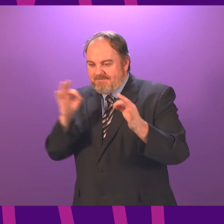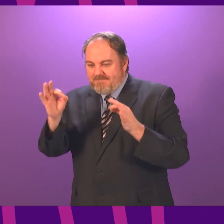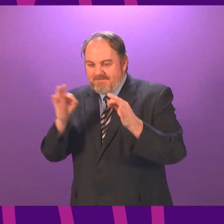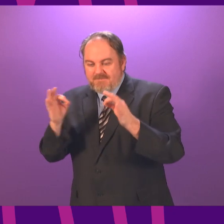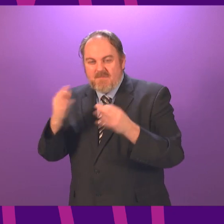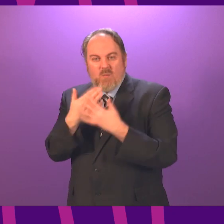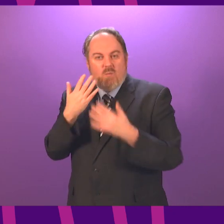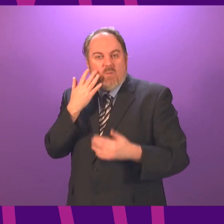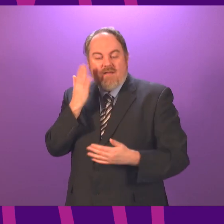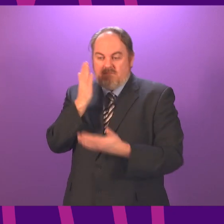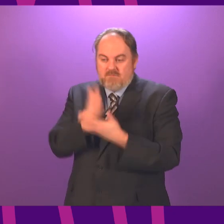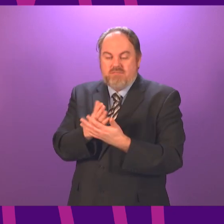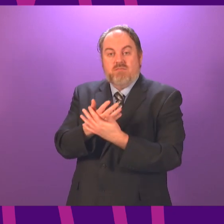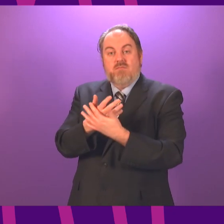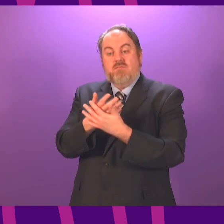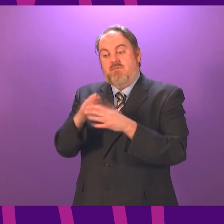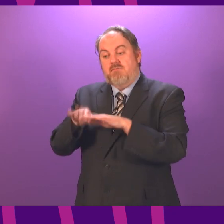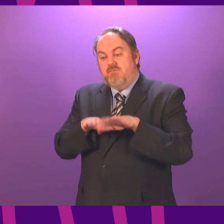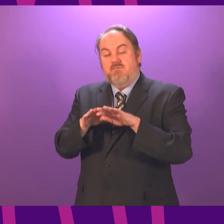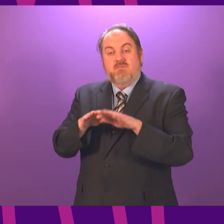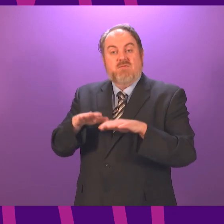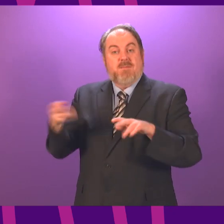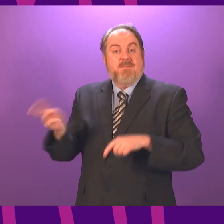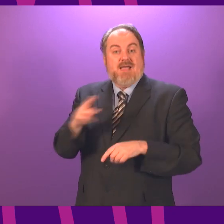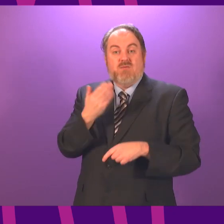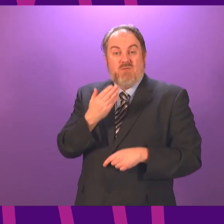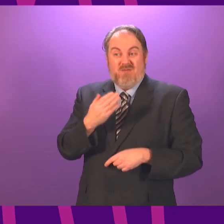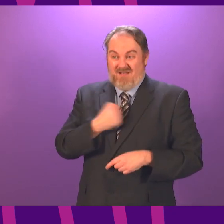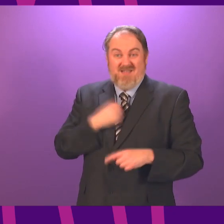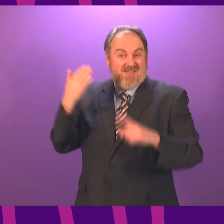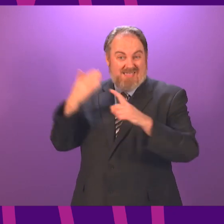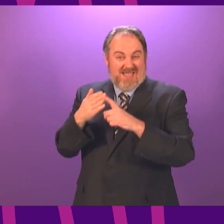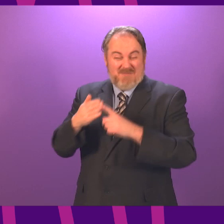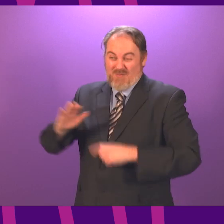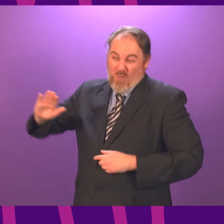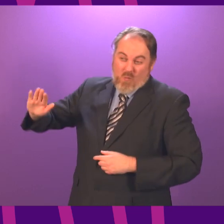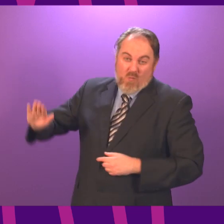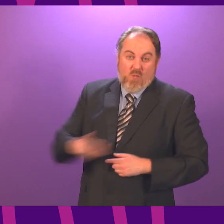say, we want to get every young person back into face-to-face education as soon as possible,